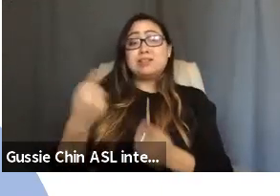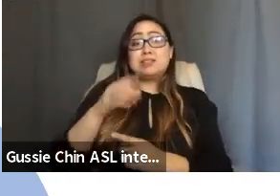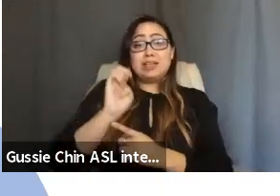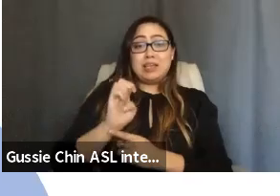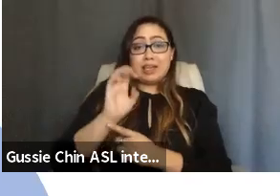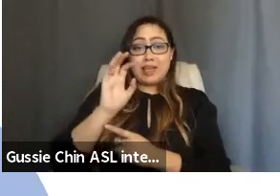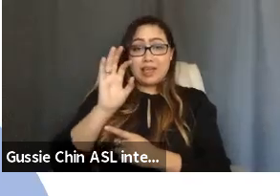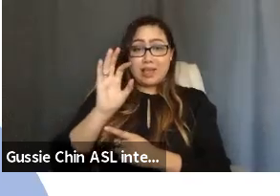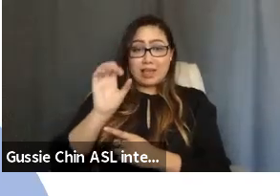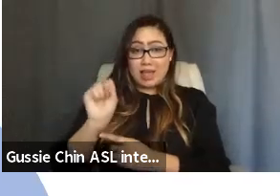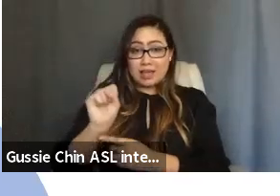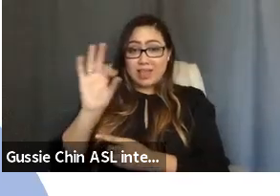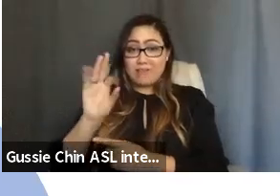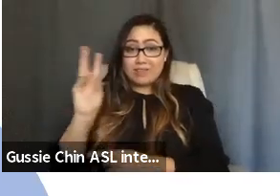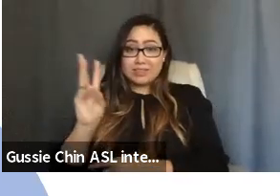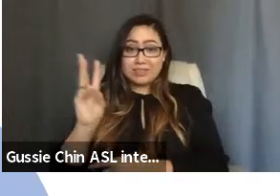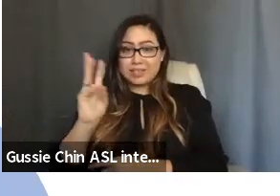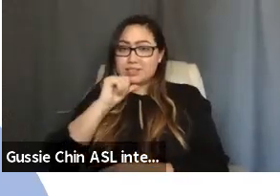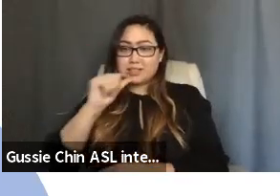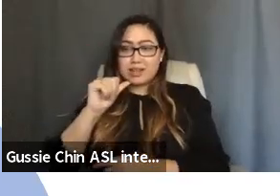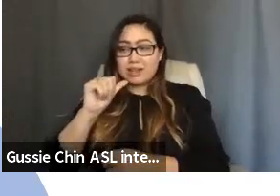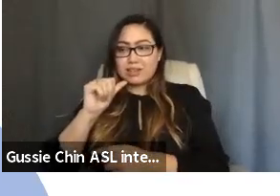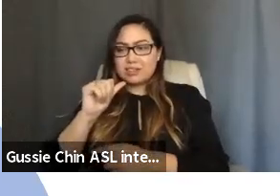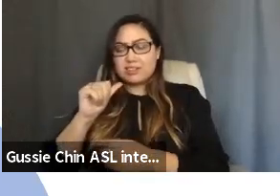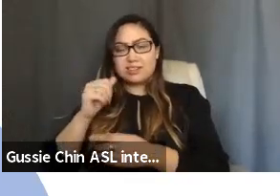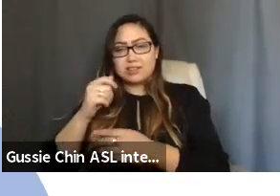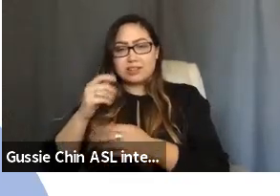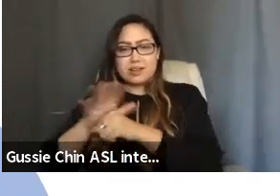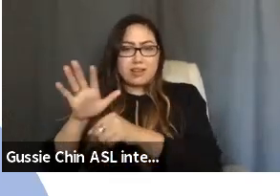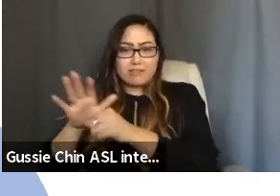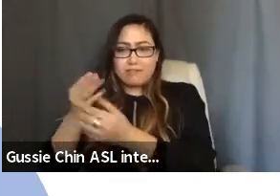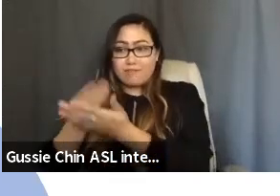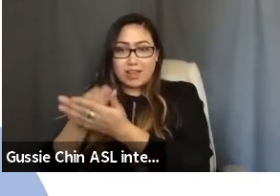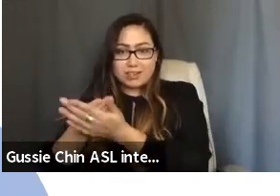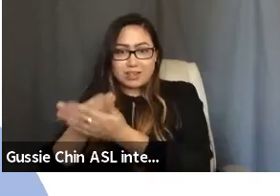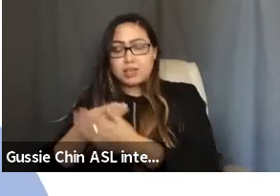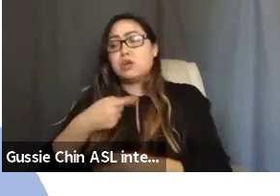like I mentioned before, we also spent a lot of time connecting community organizations to public